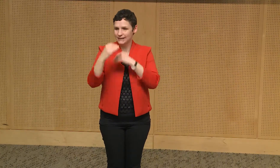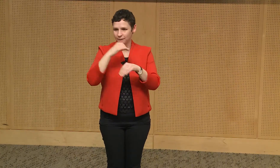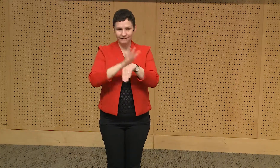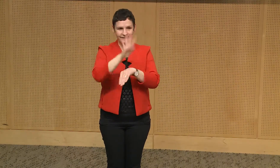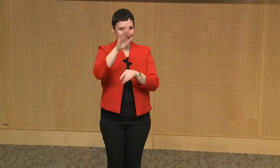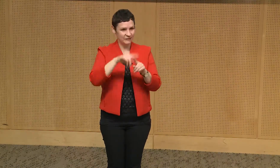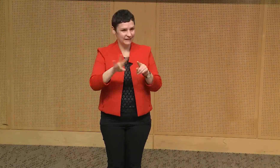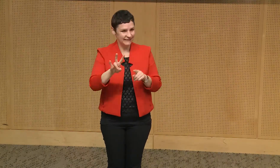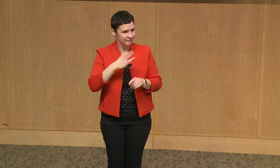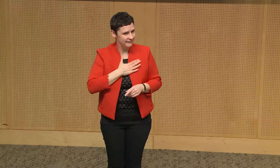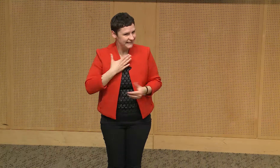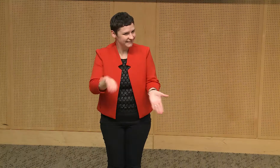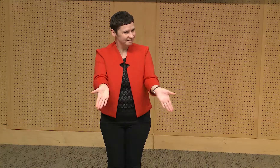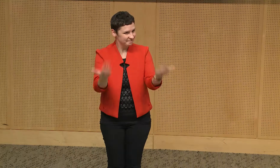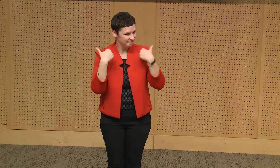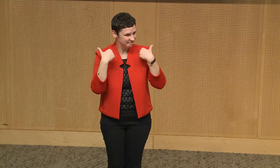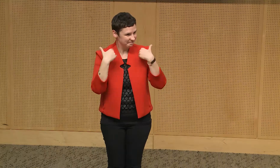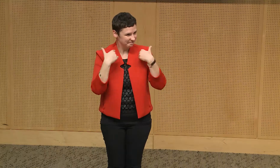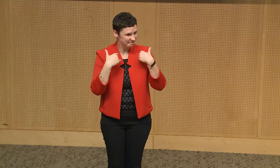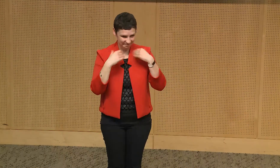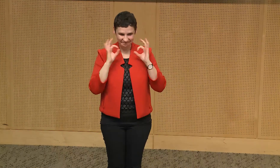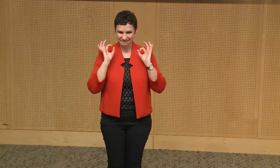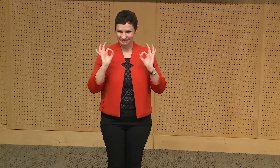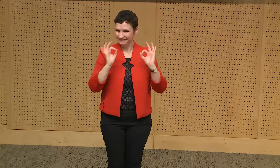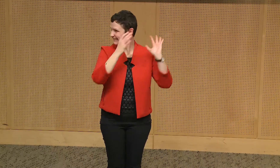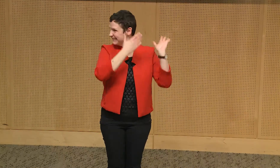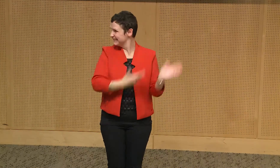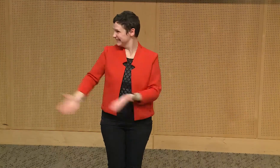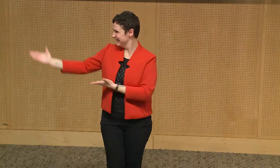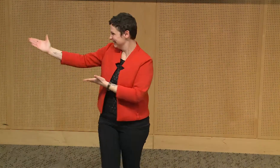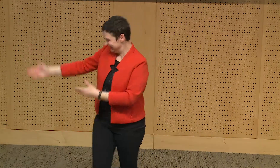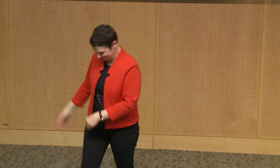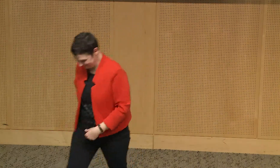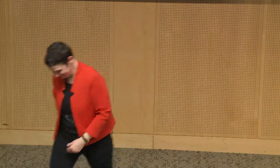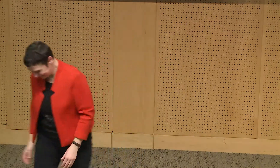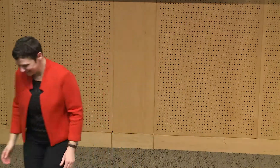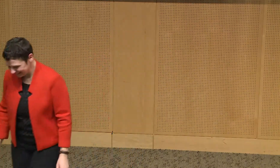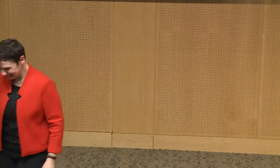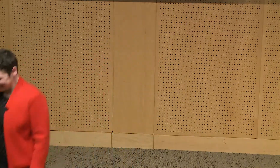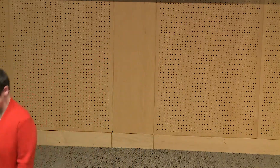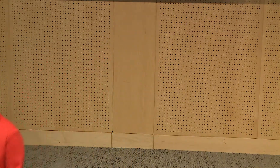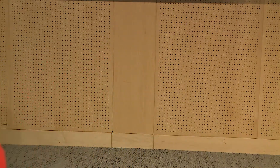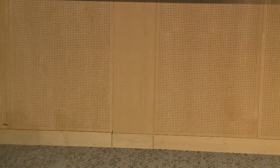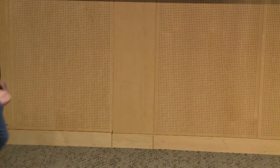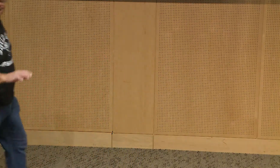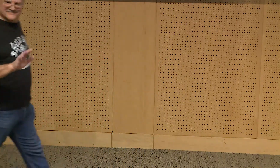We'll have a reception 5:00 to 7:00 tonight, so please do come. David?